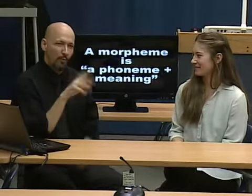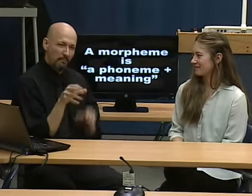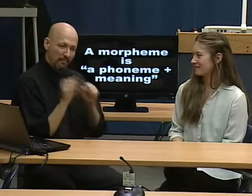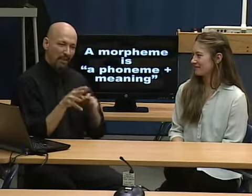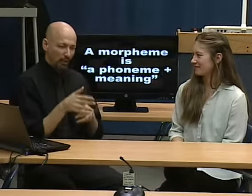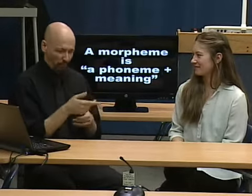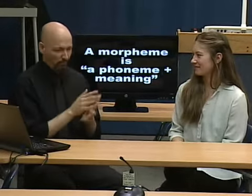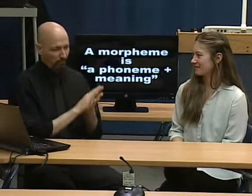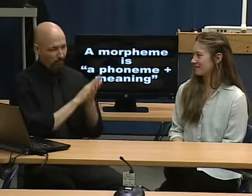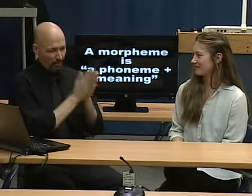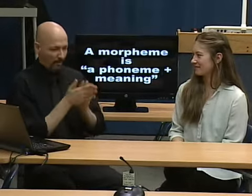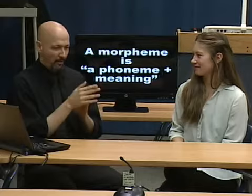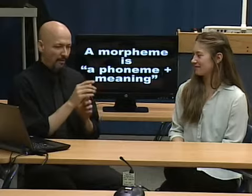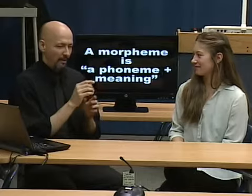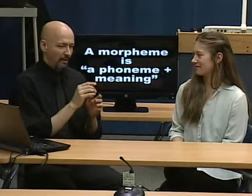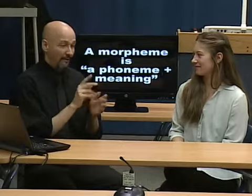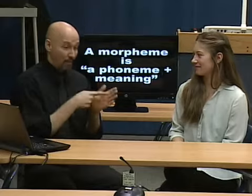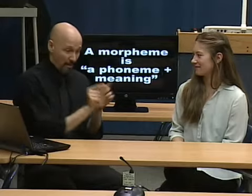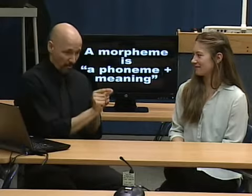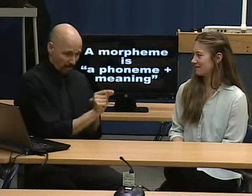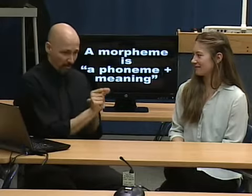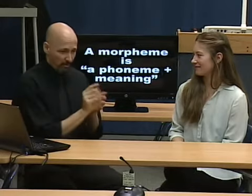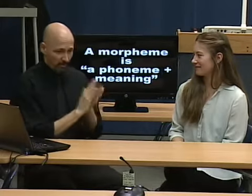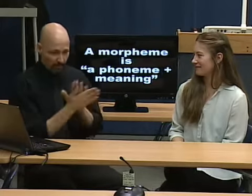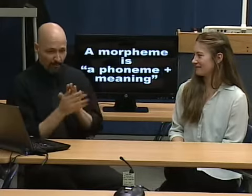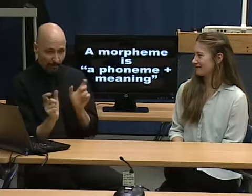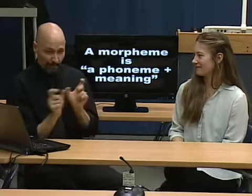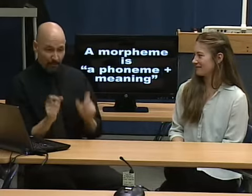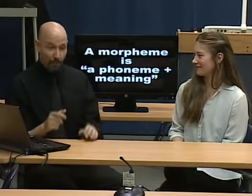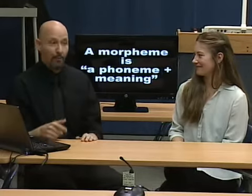So, with a little magic, a phoneme can become a morpheme.